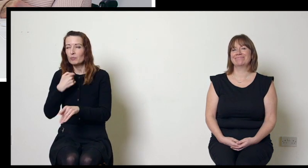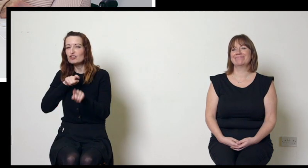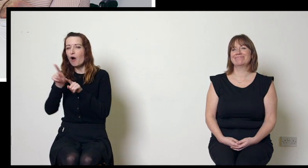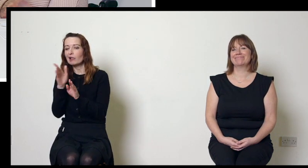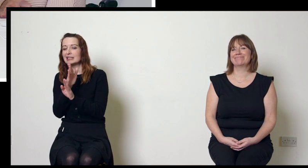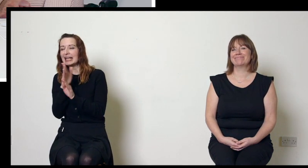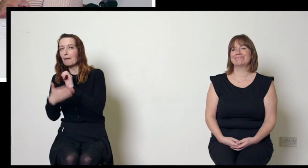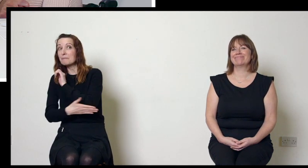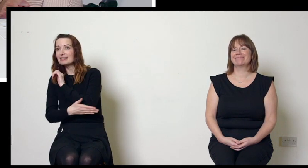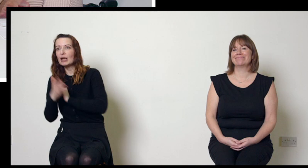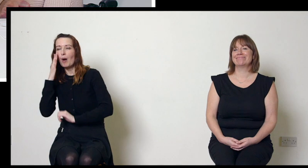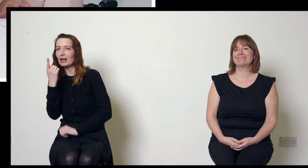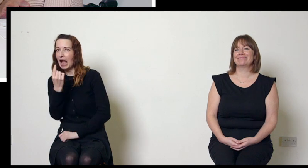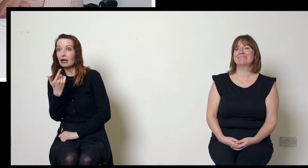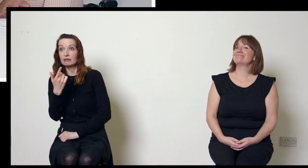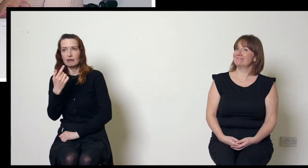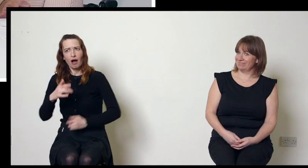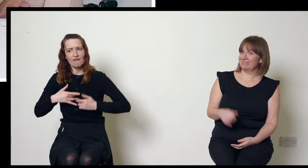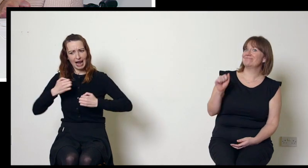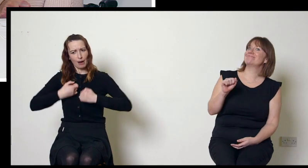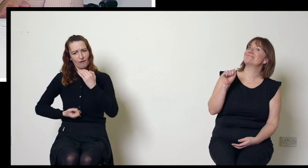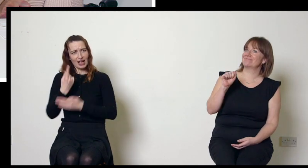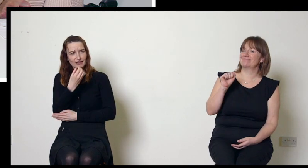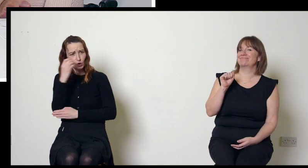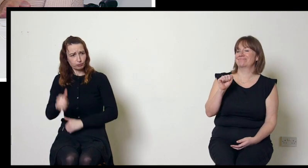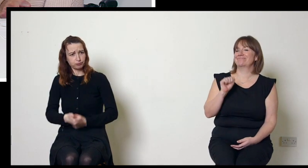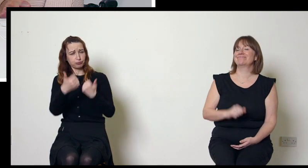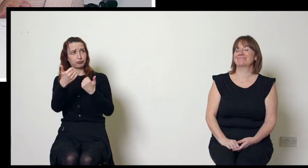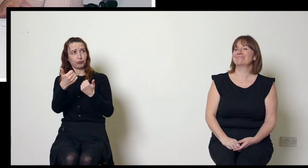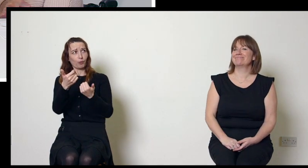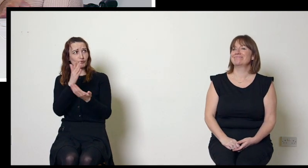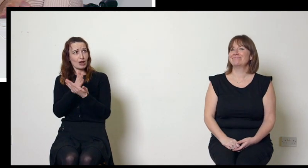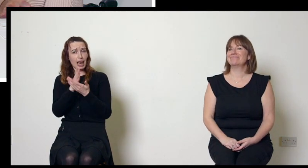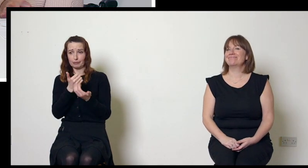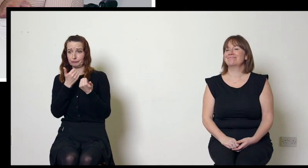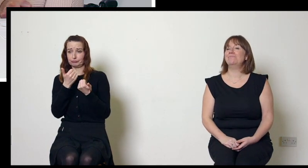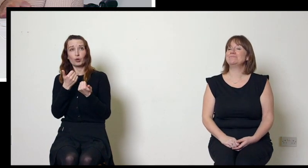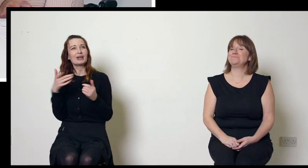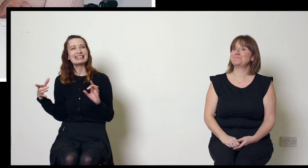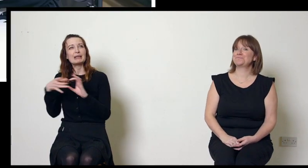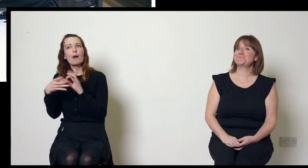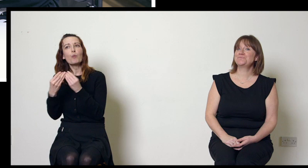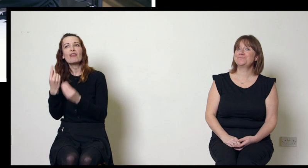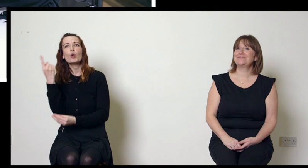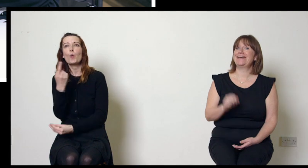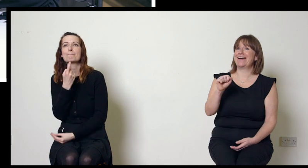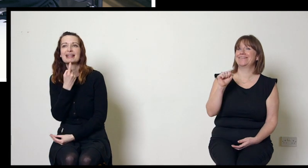We do do good food at our events don’t we? We go for it, but we team up with Metal quite a lot. Yeah, we do.